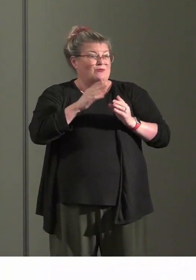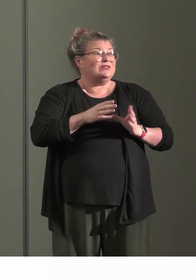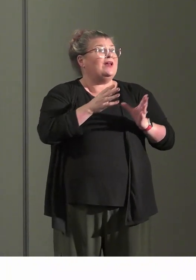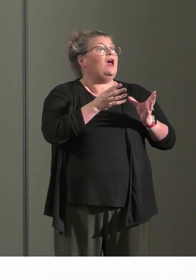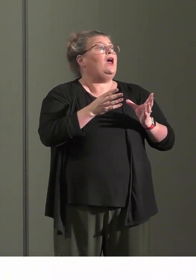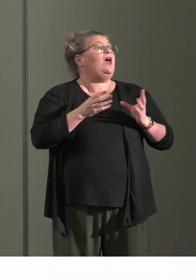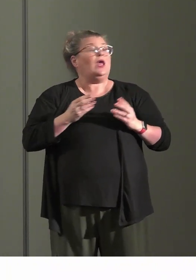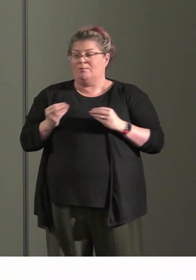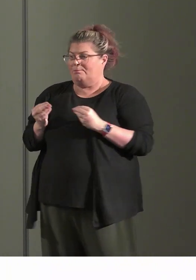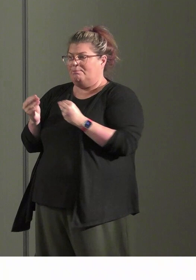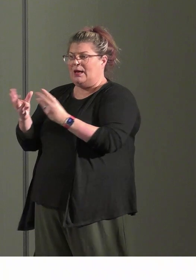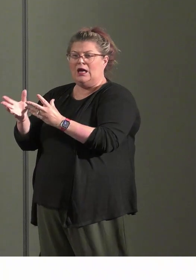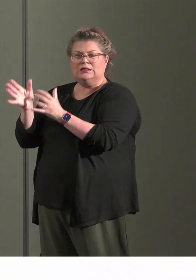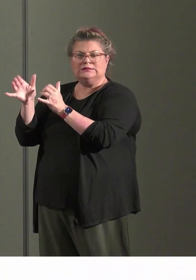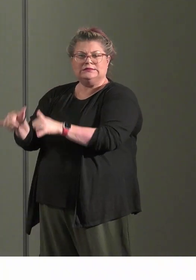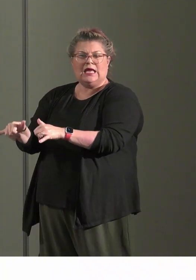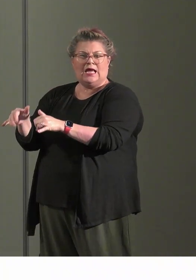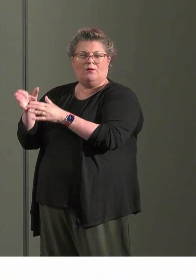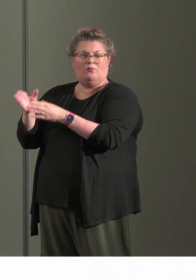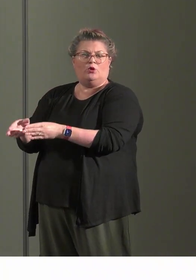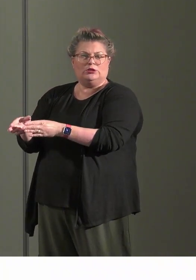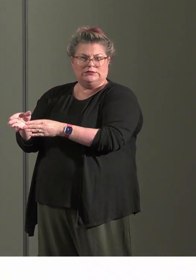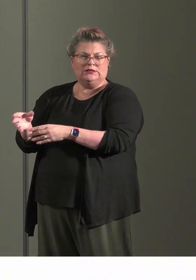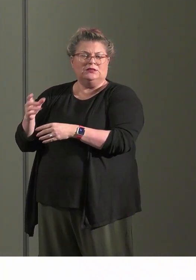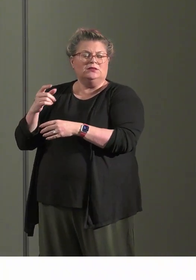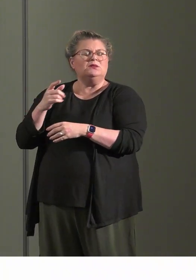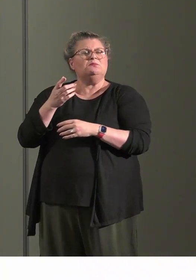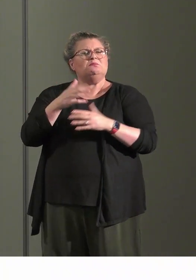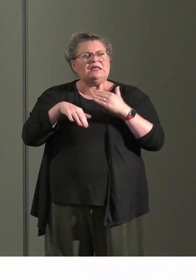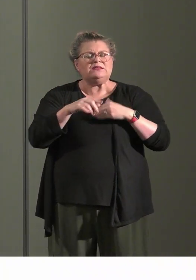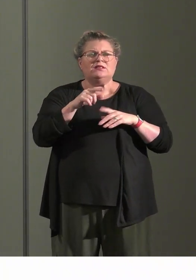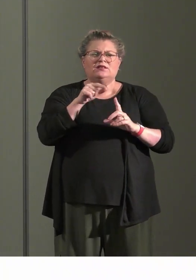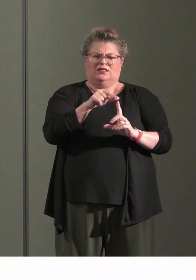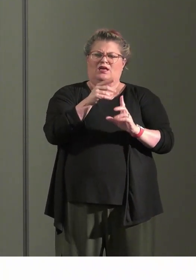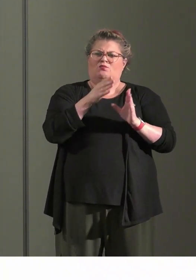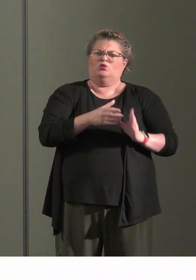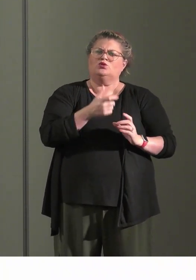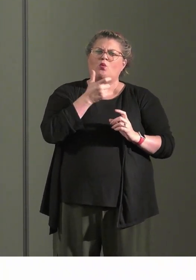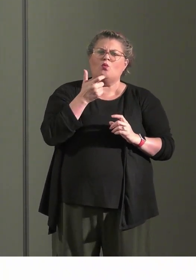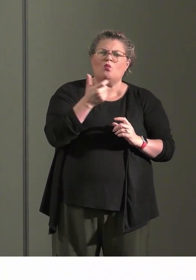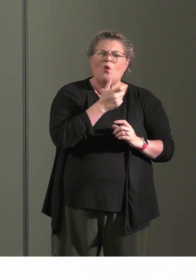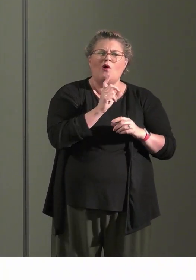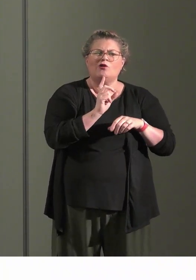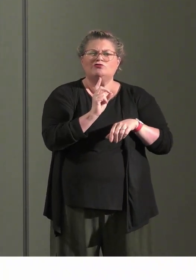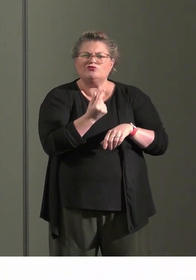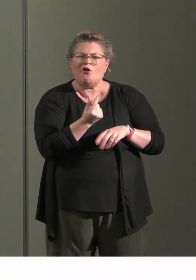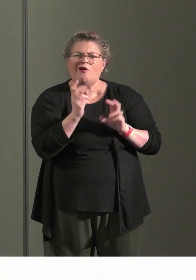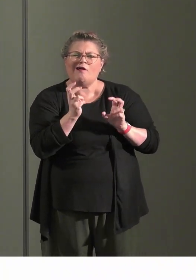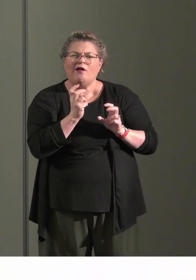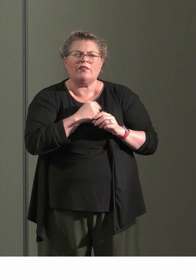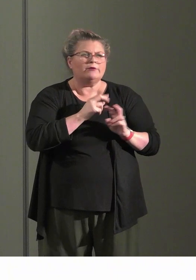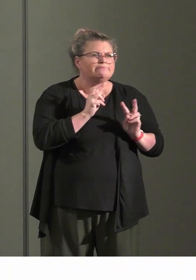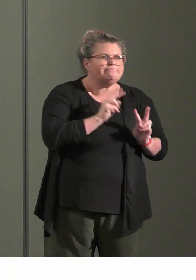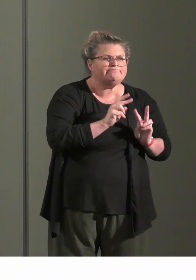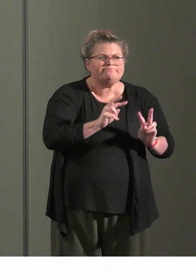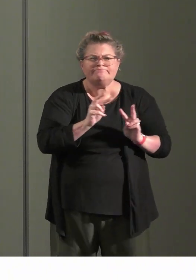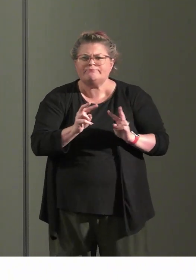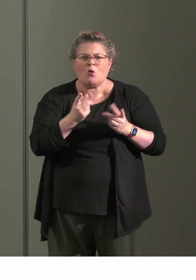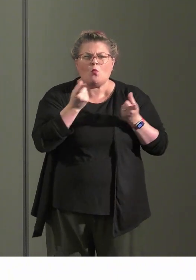I report back to. That is a watch dog or monitor of events across the country and status. The three